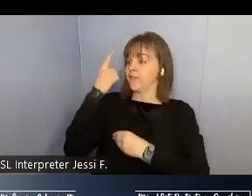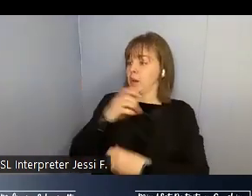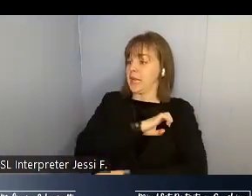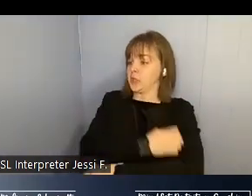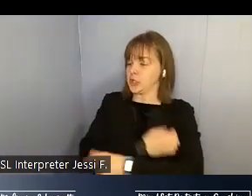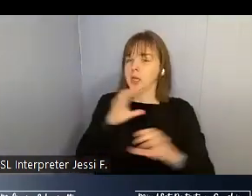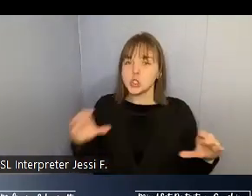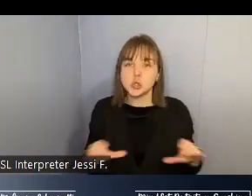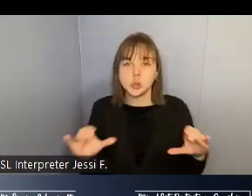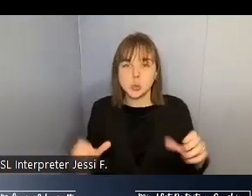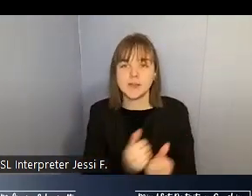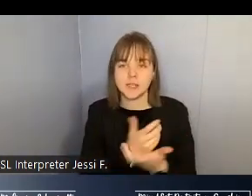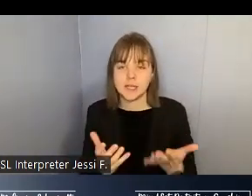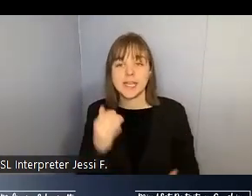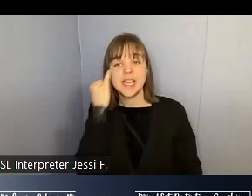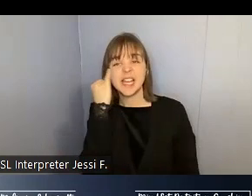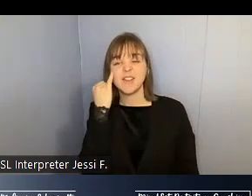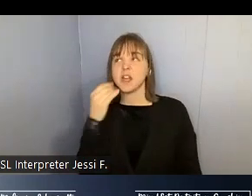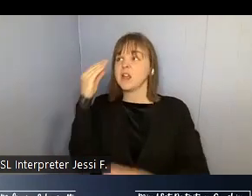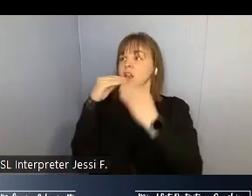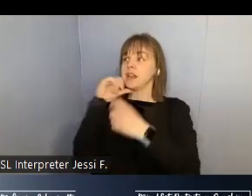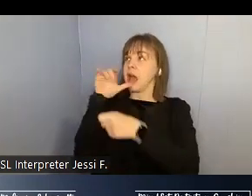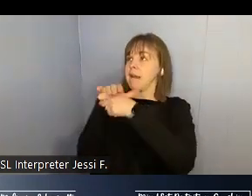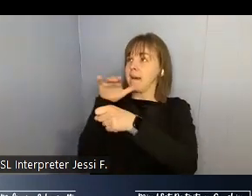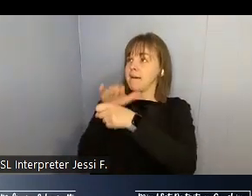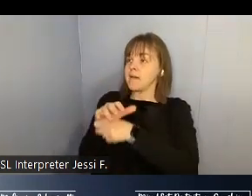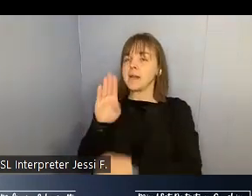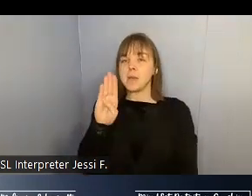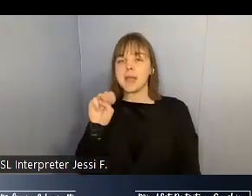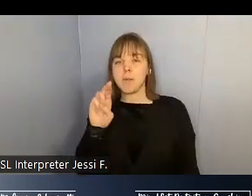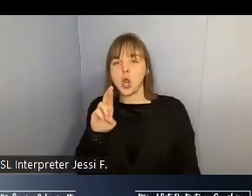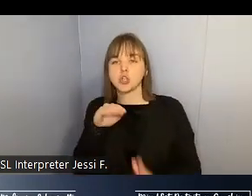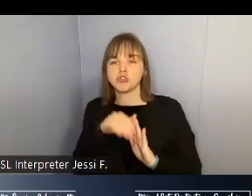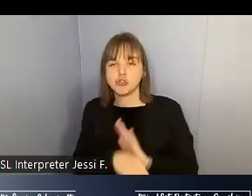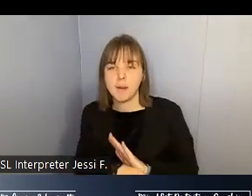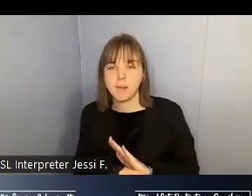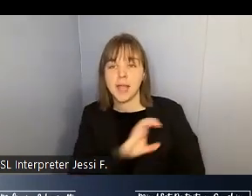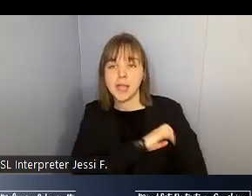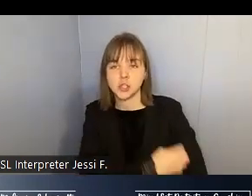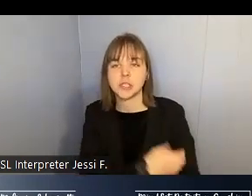starts to drop, which means everything else starts to slow down. Now, your fullness hormones and your hunger